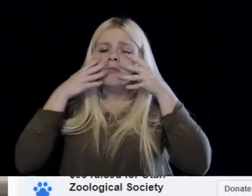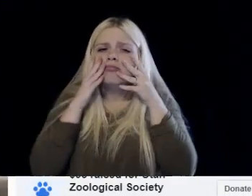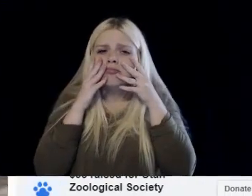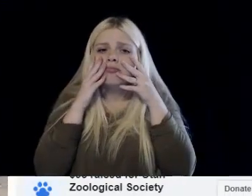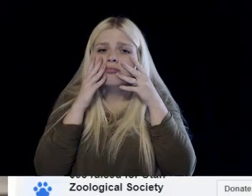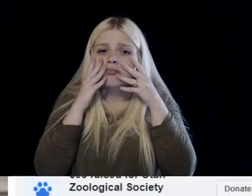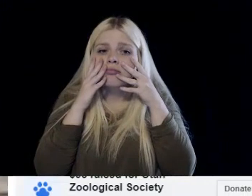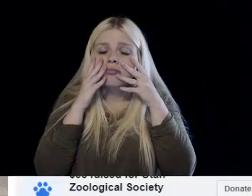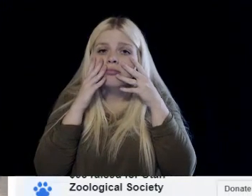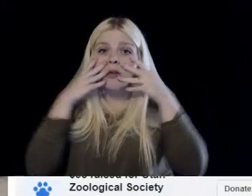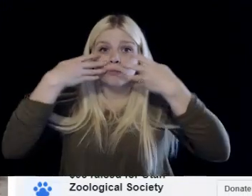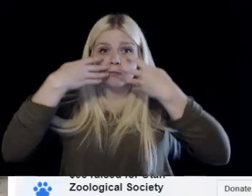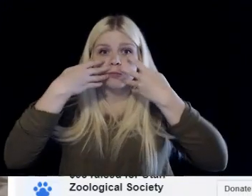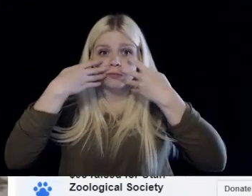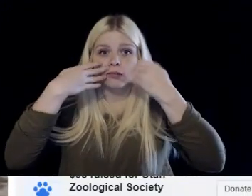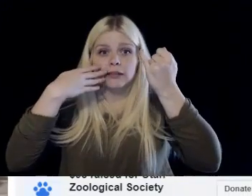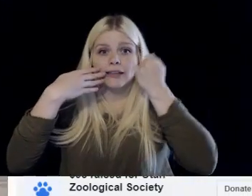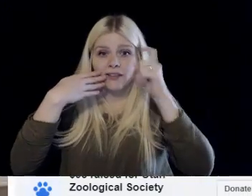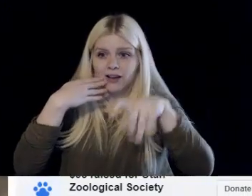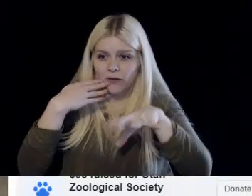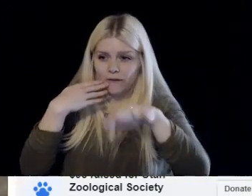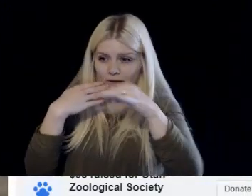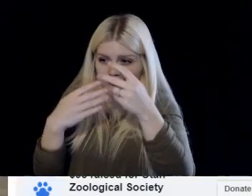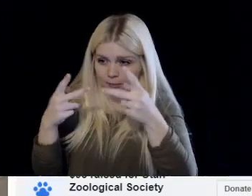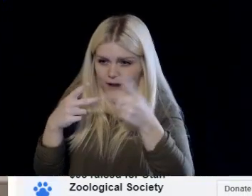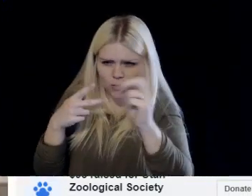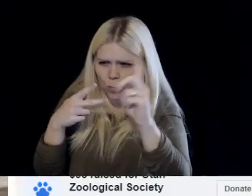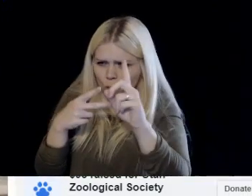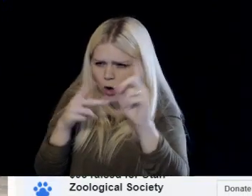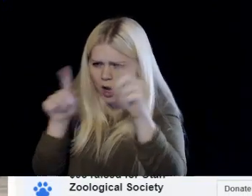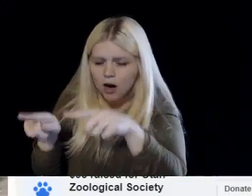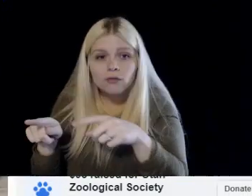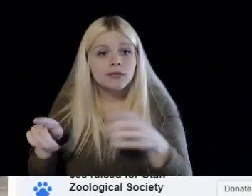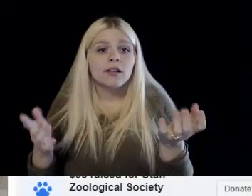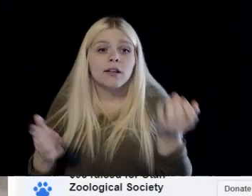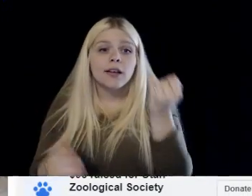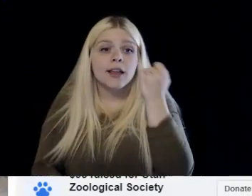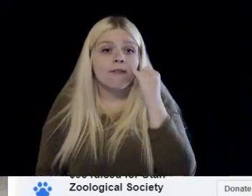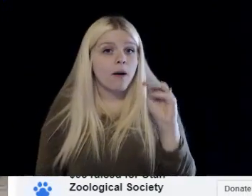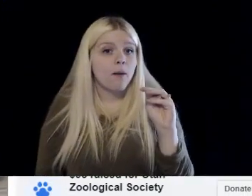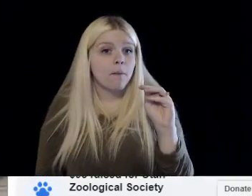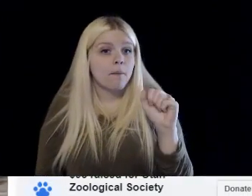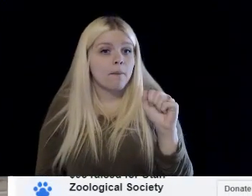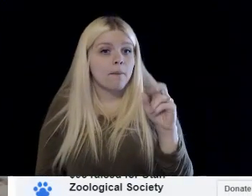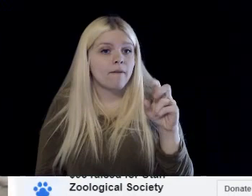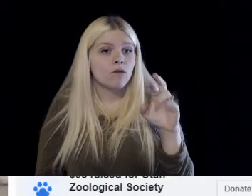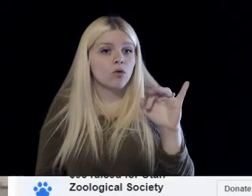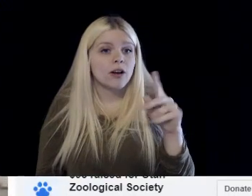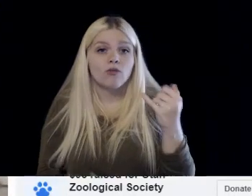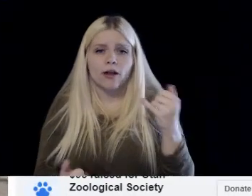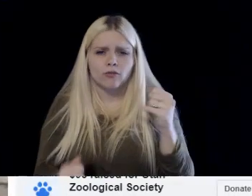their sense of just knowing where things are, identifying thing, that even if Maverick is on land right now, can see just fine, and he's looking at something